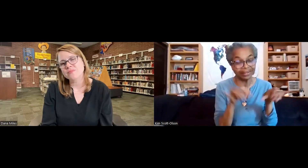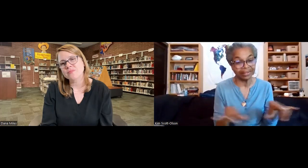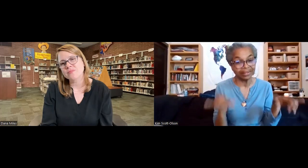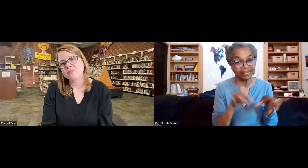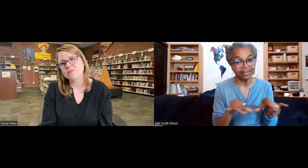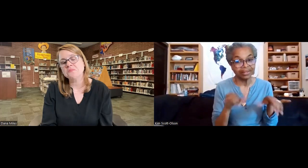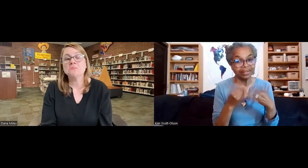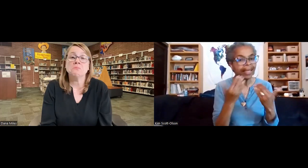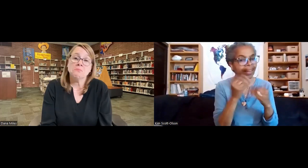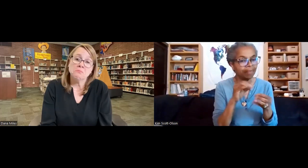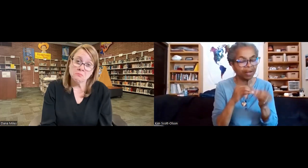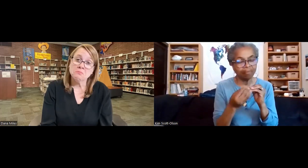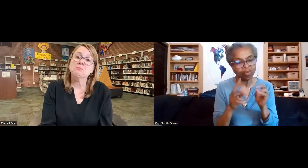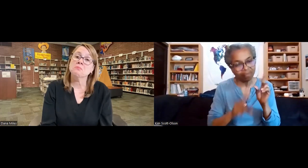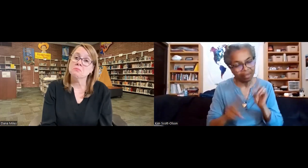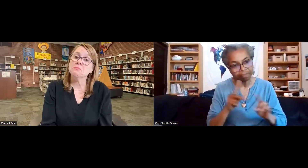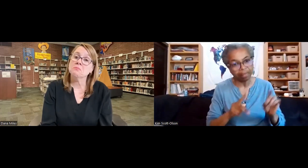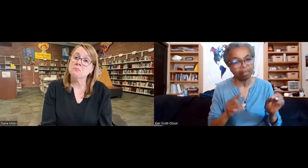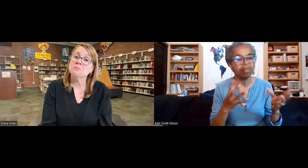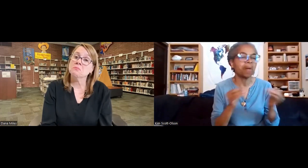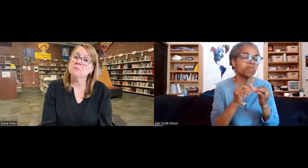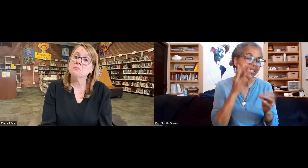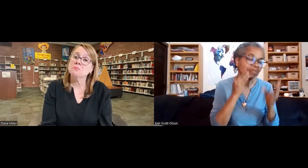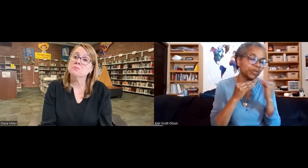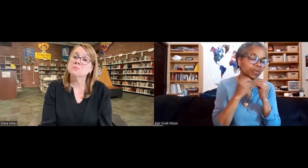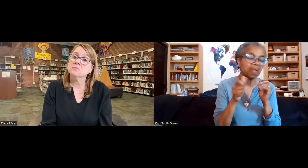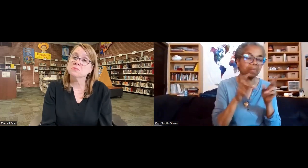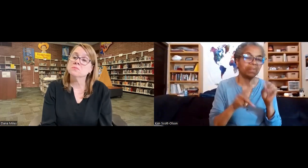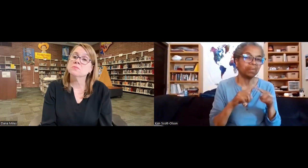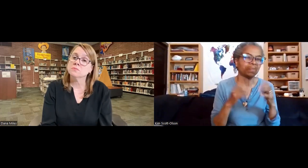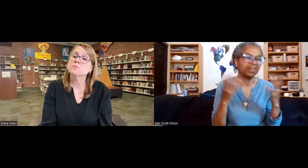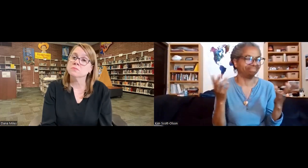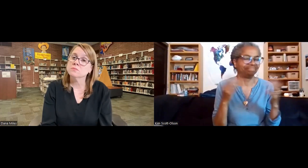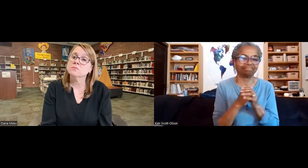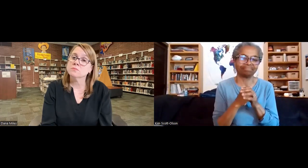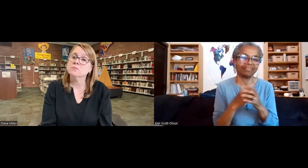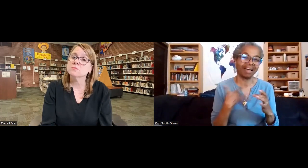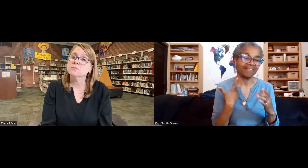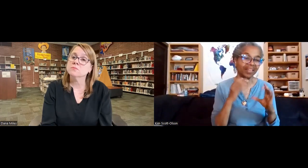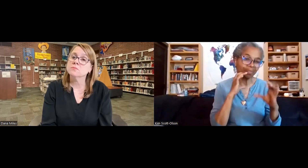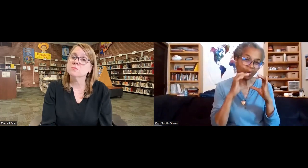with the same setting day in and day out. There’s a limited number of people they’re around and they want more experience with other people.